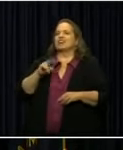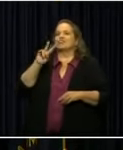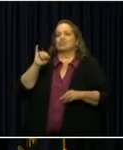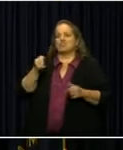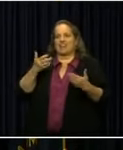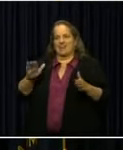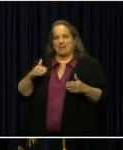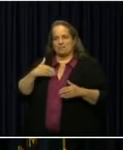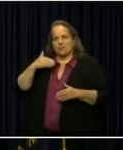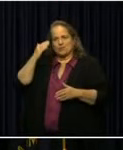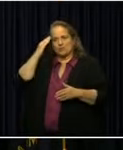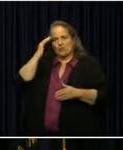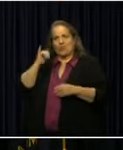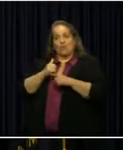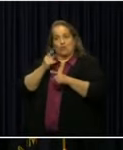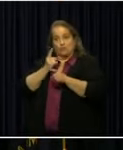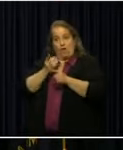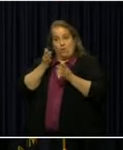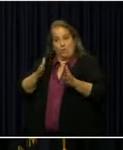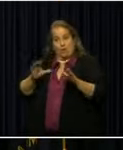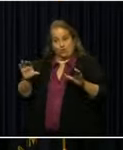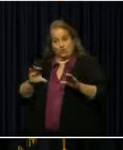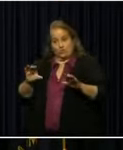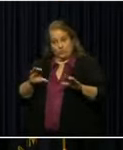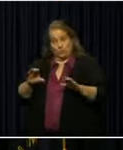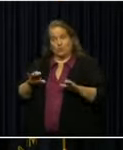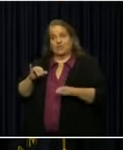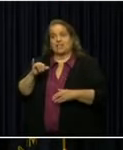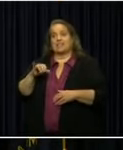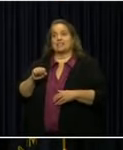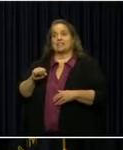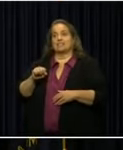FACILITIES.